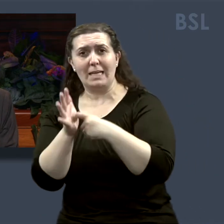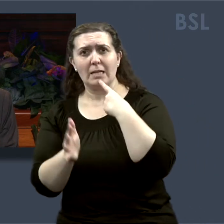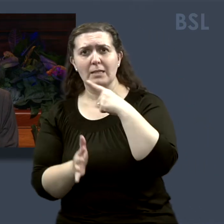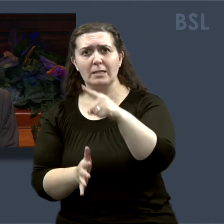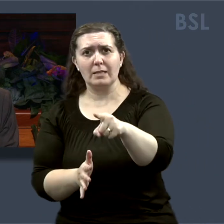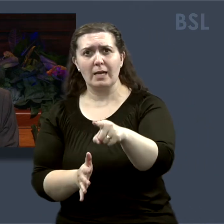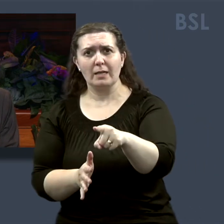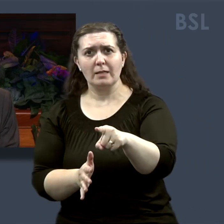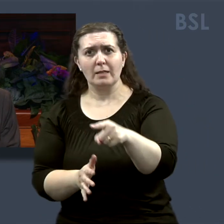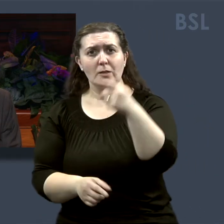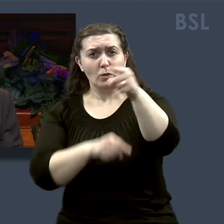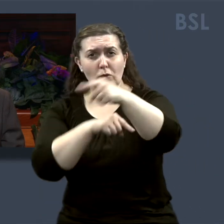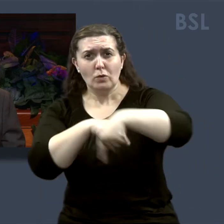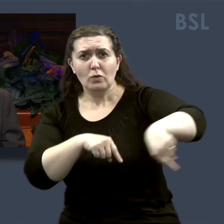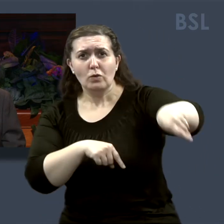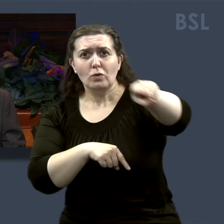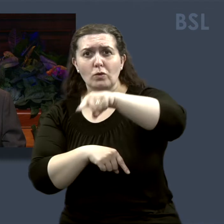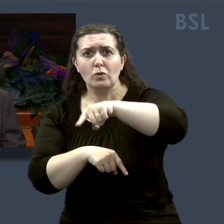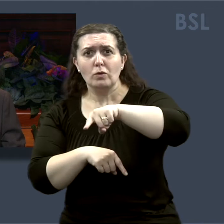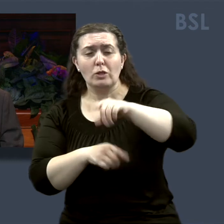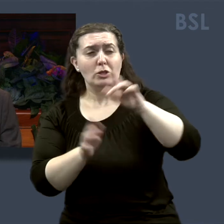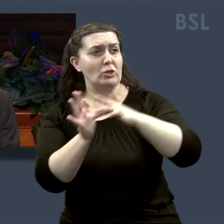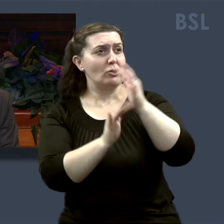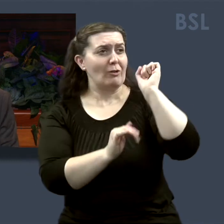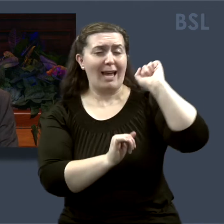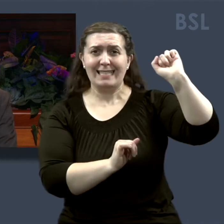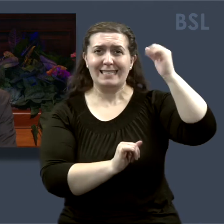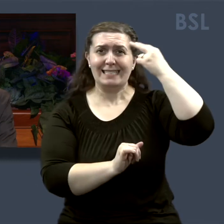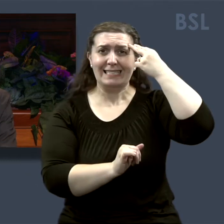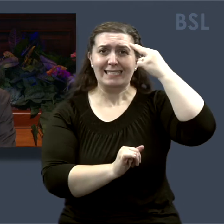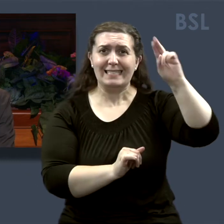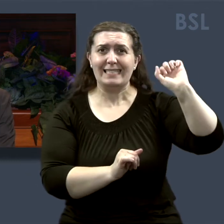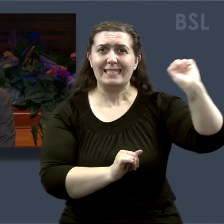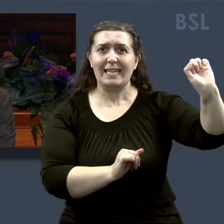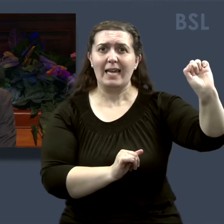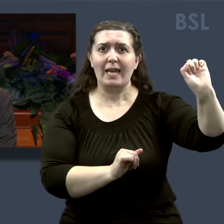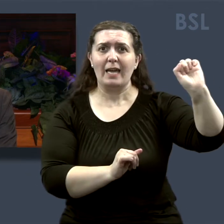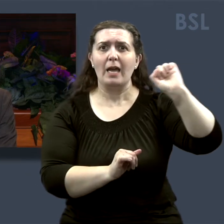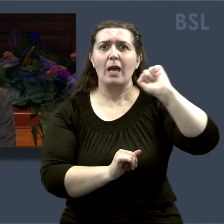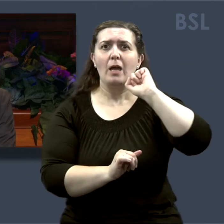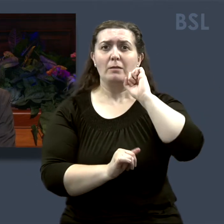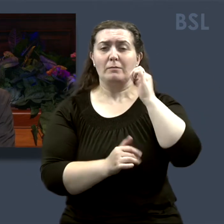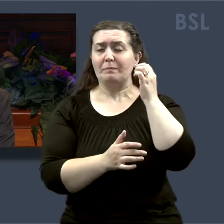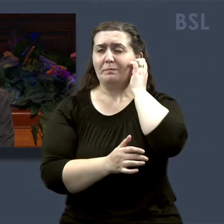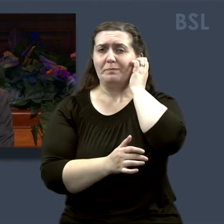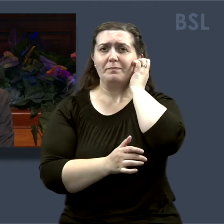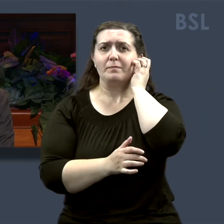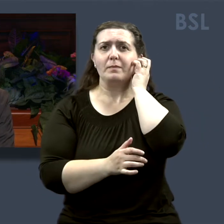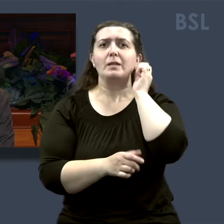“Be it known unto you all … that by the name of Jesus Christ… doth this man stand here before you. …